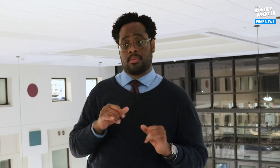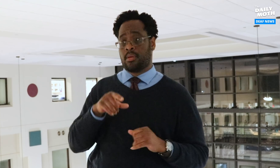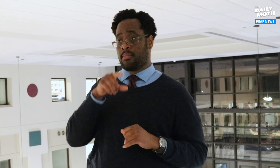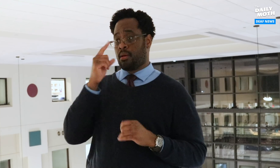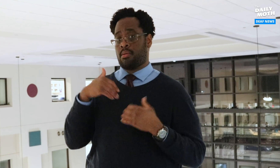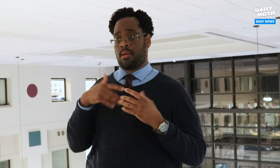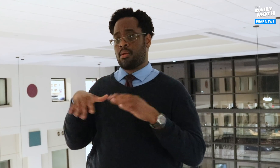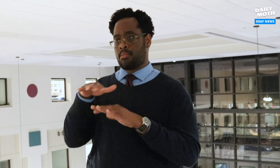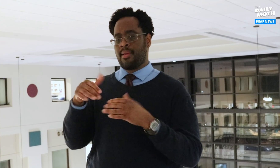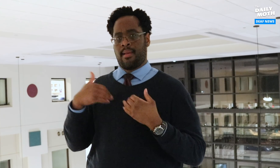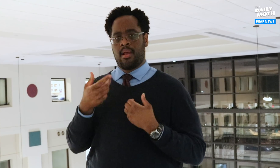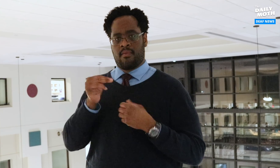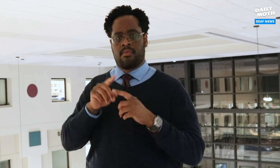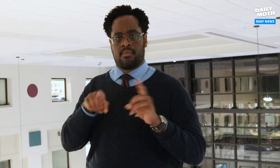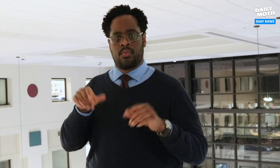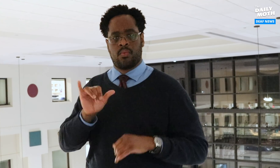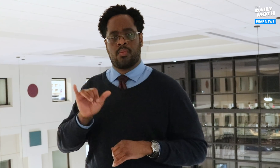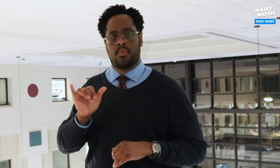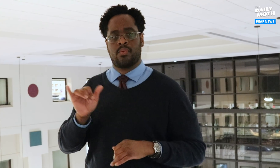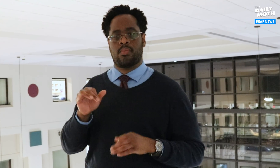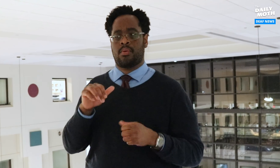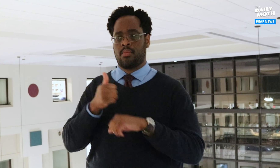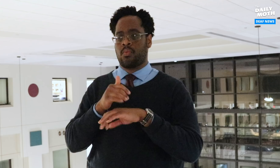But younger Black Deaf people still have their own variation as well.